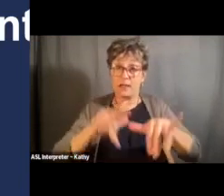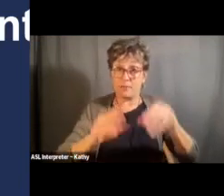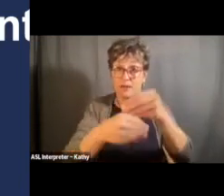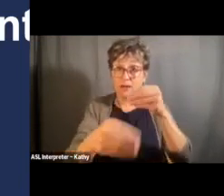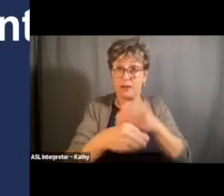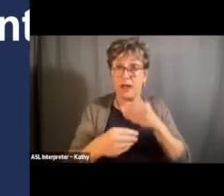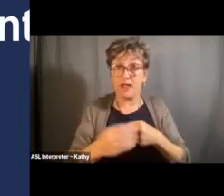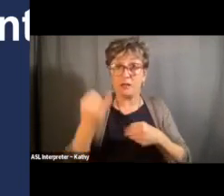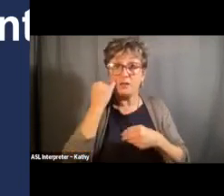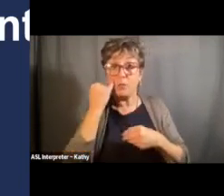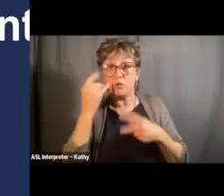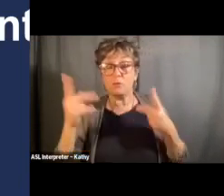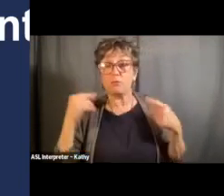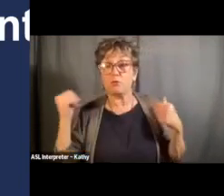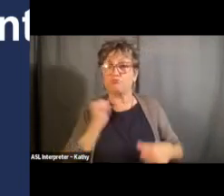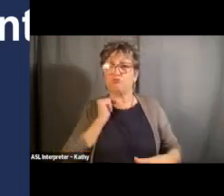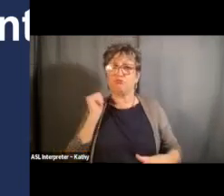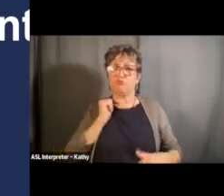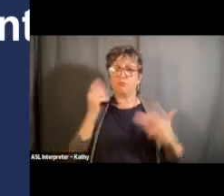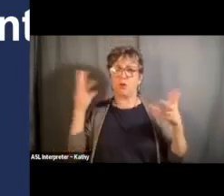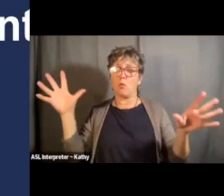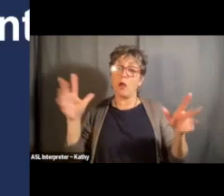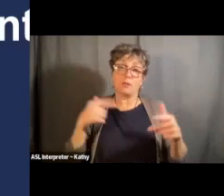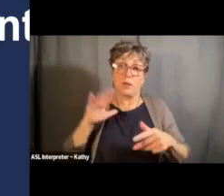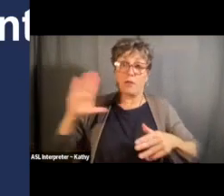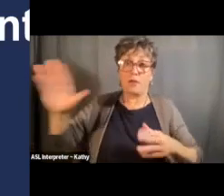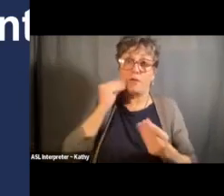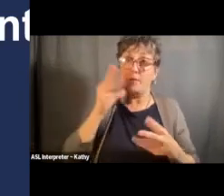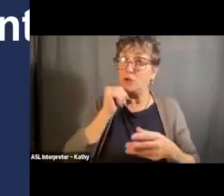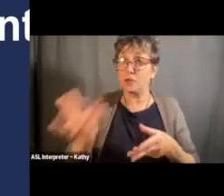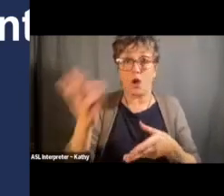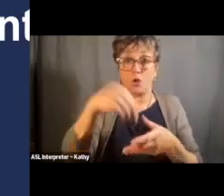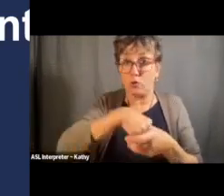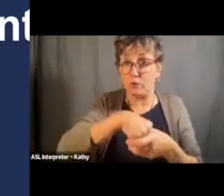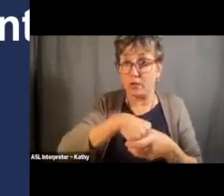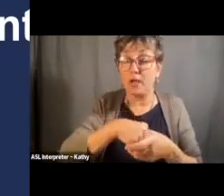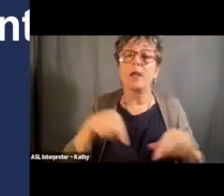This is for cross-disease research as well as single disease research which as I explained